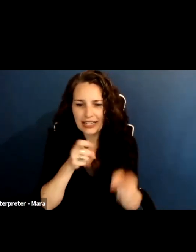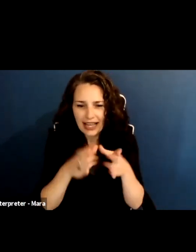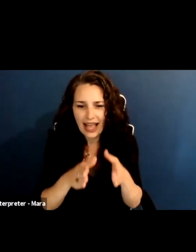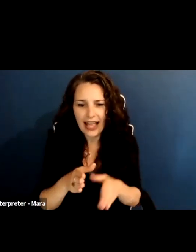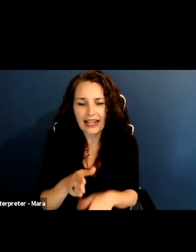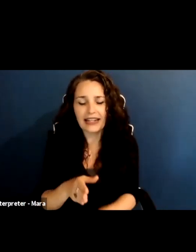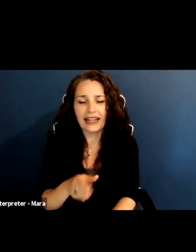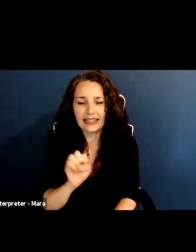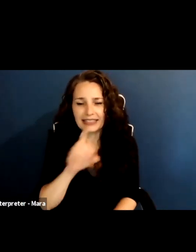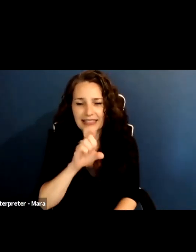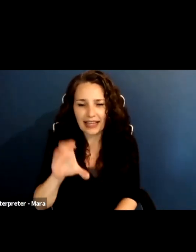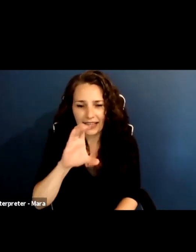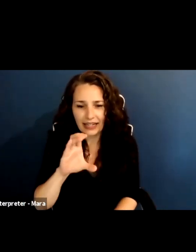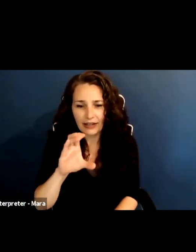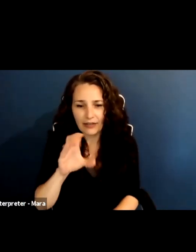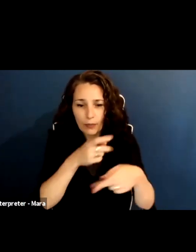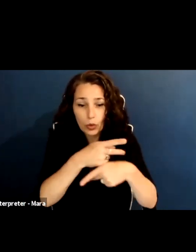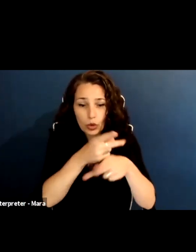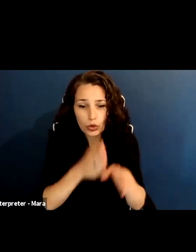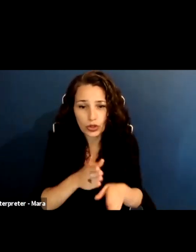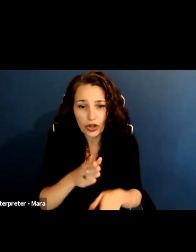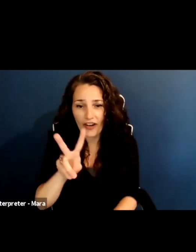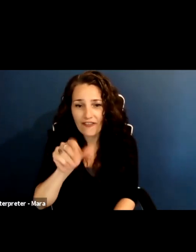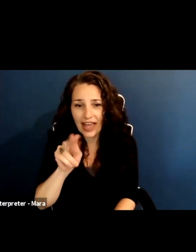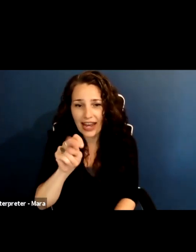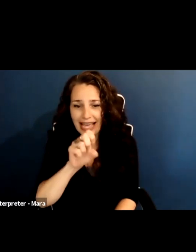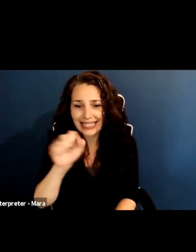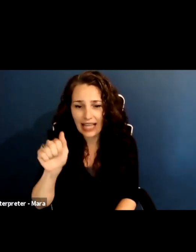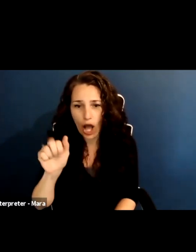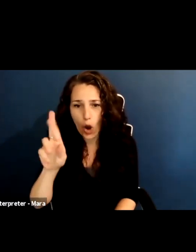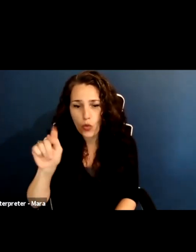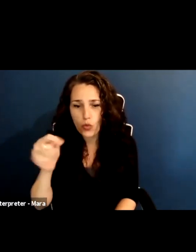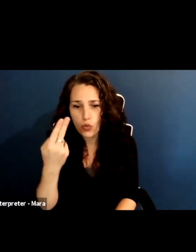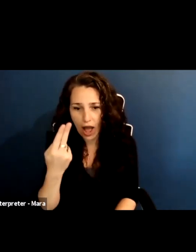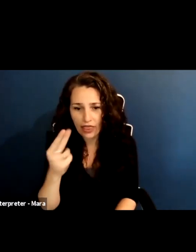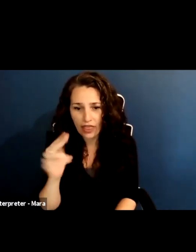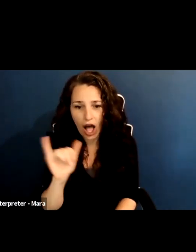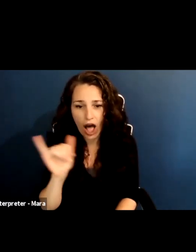Vanessa Roth and series subjects, Kayla Gore,